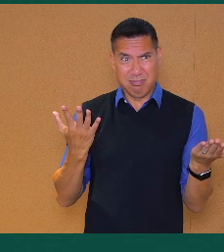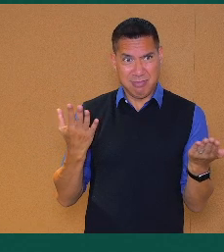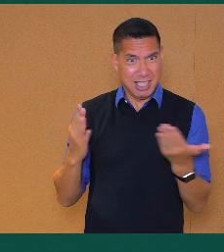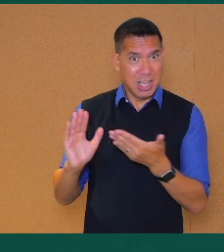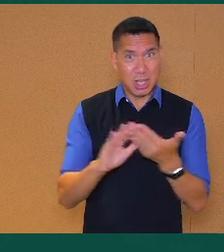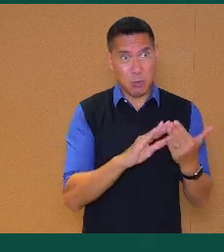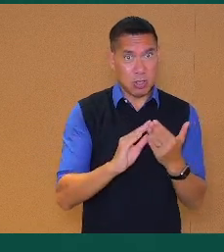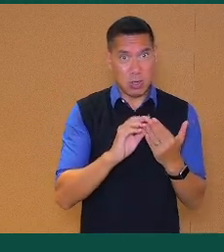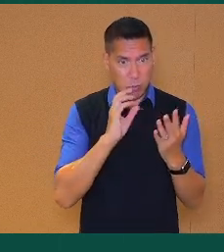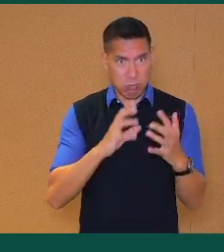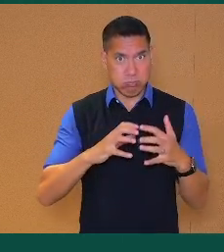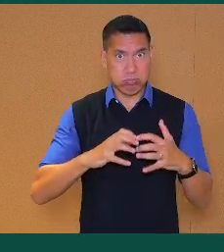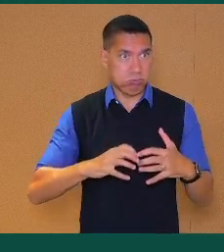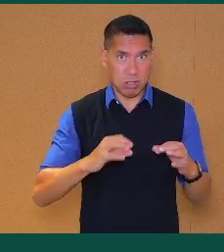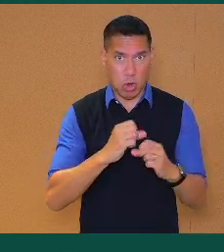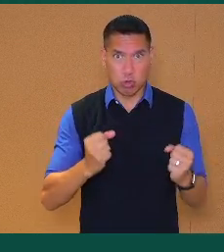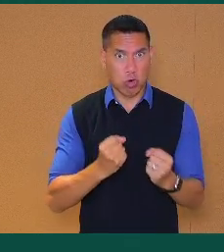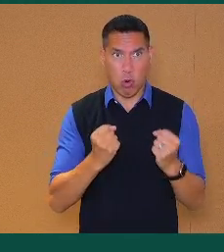Without these volunteers, I don't think the community would